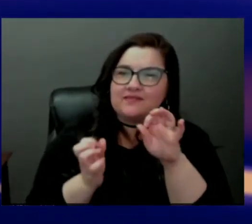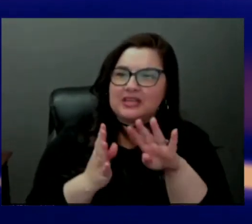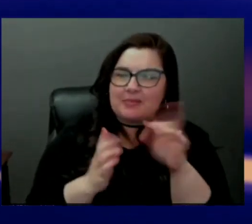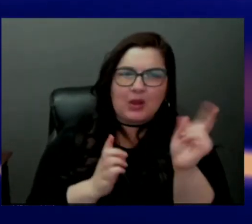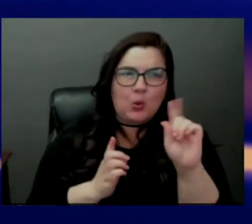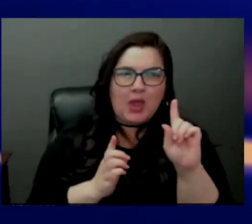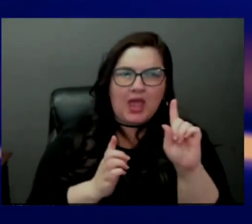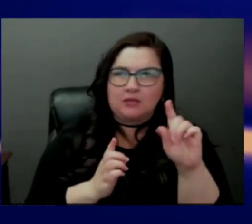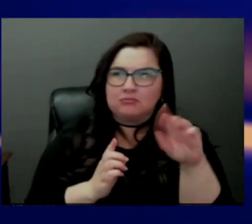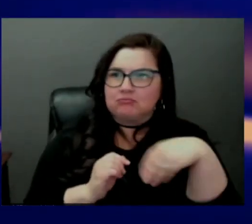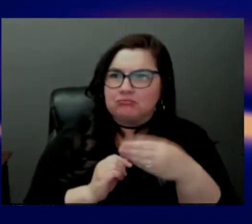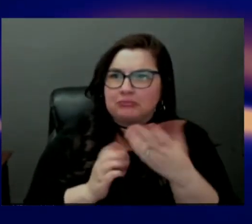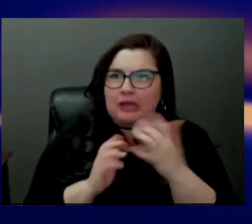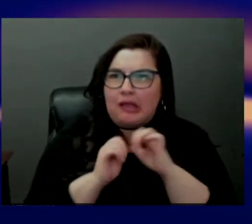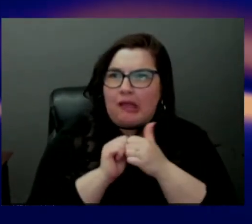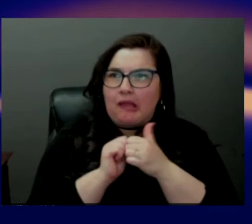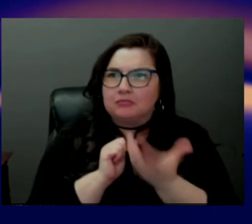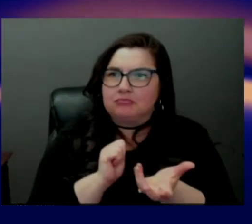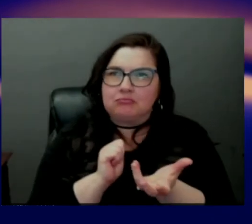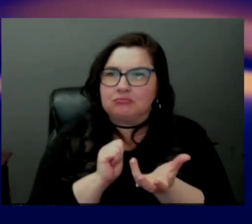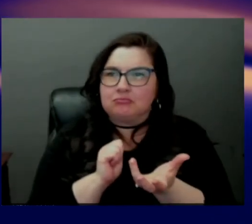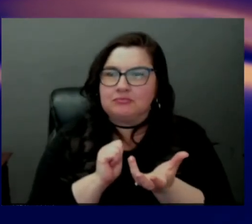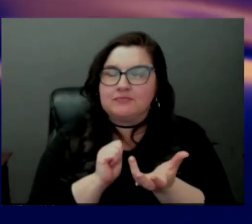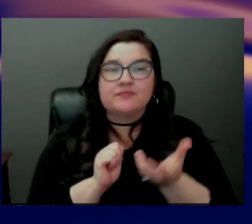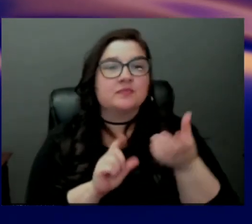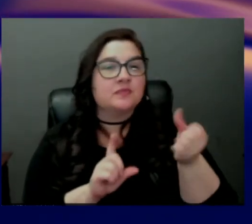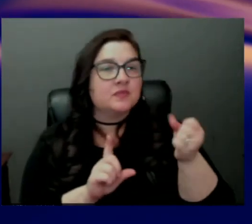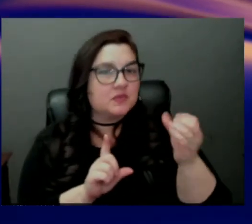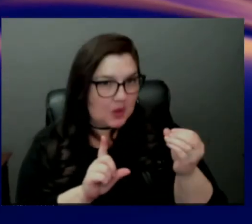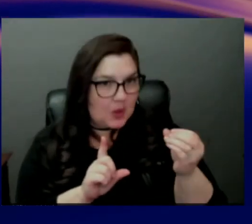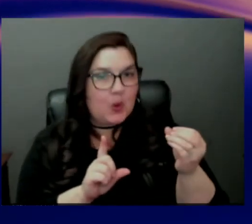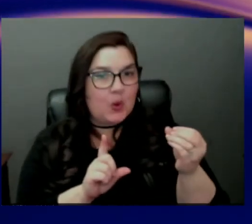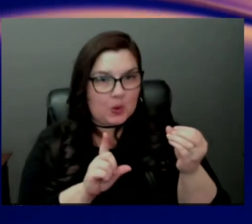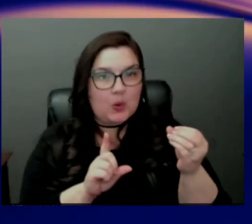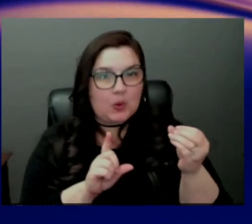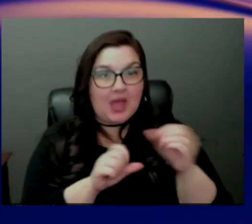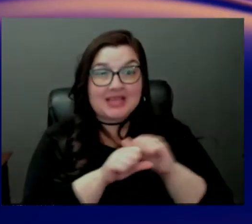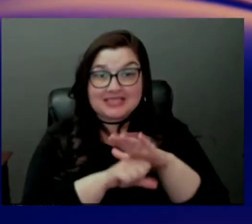So they can send an email into Training and Certification